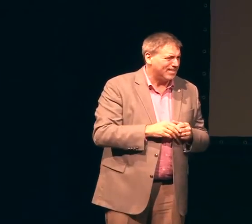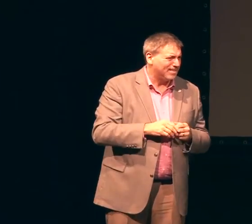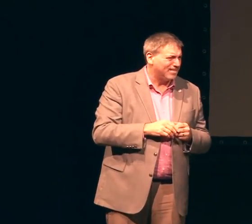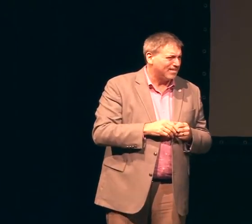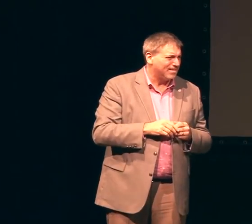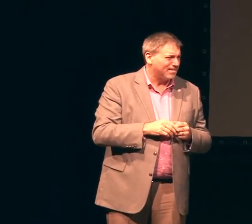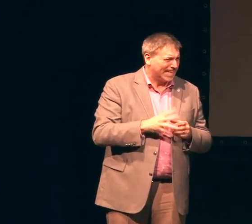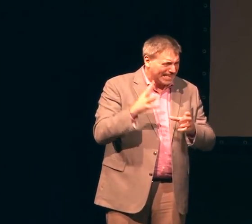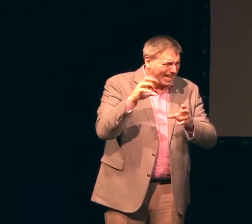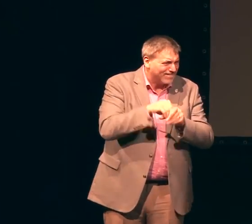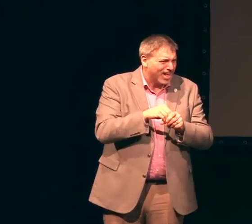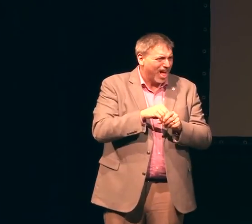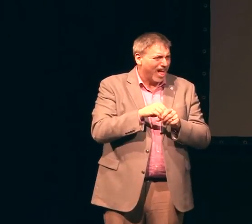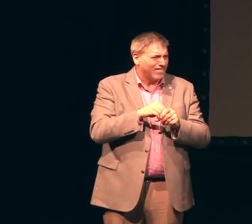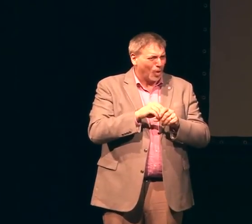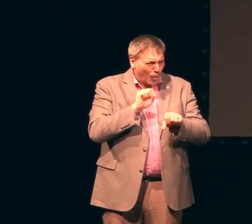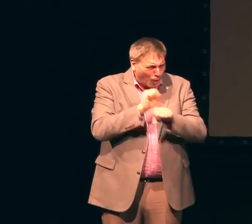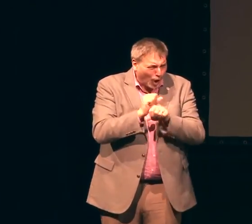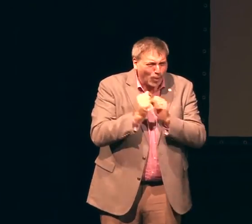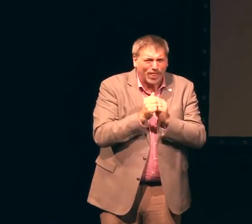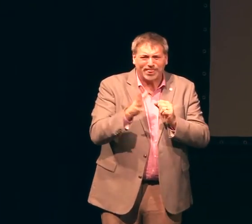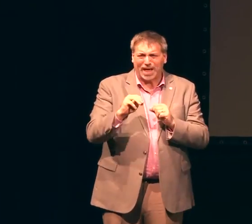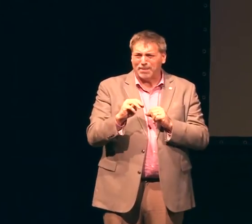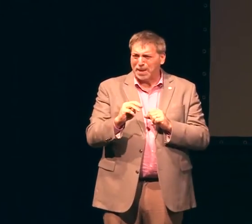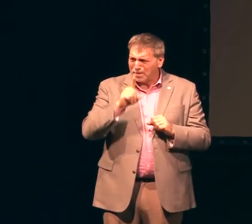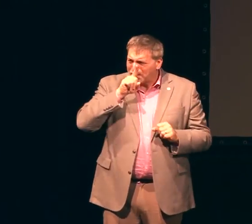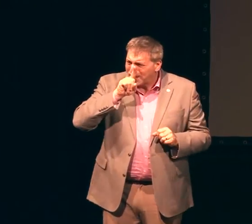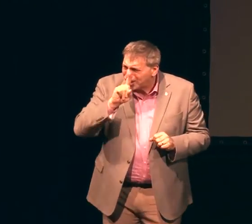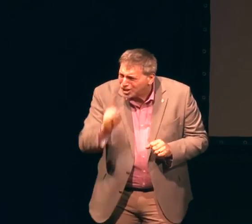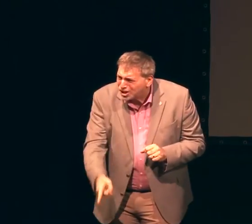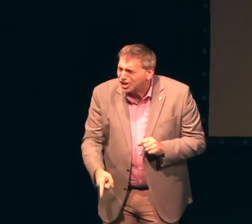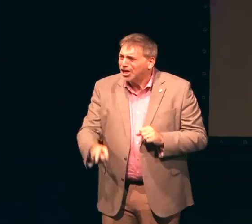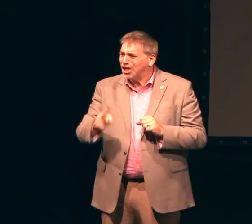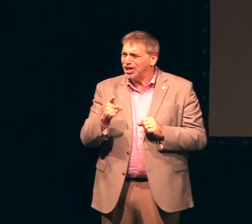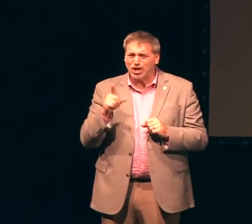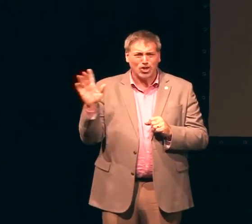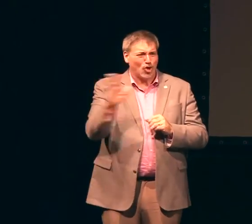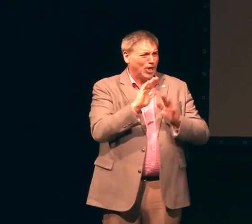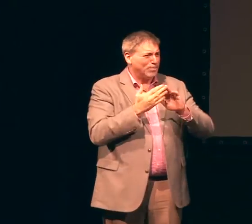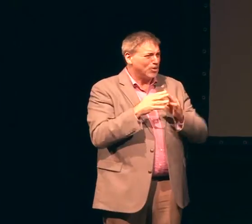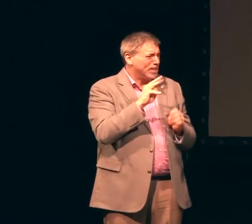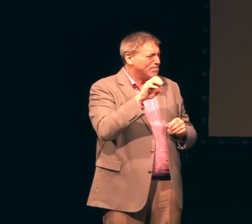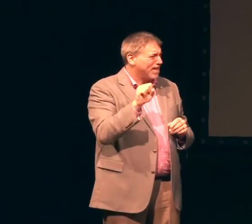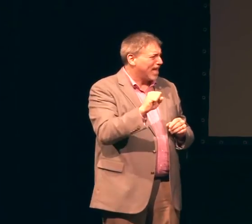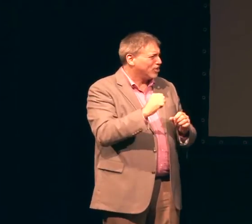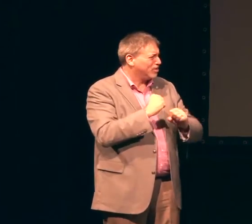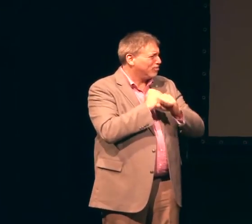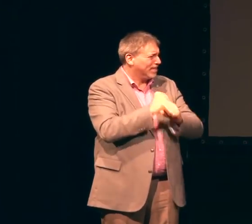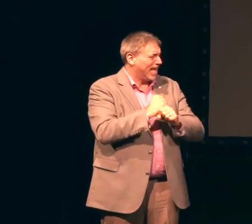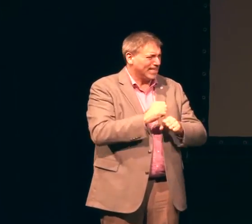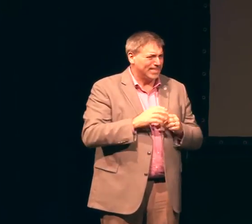involved with Mass state association of the Deaf. You can work with them to be sure your